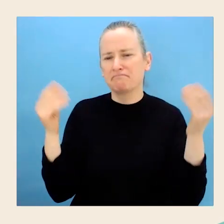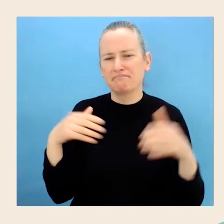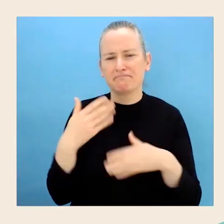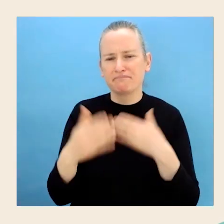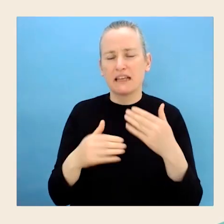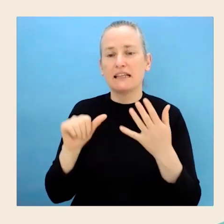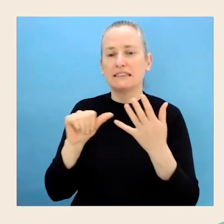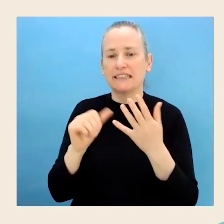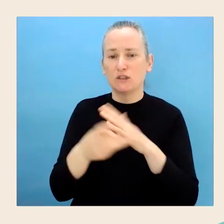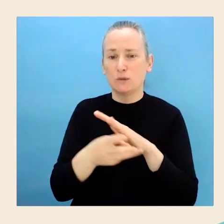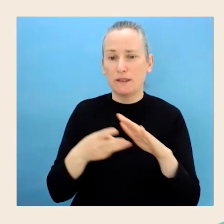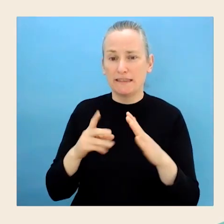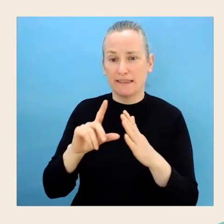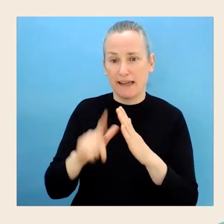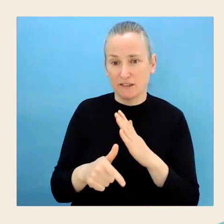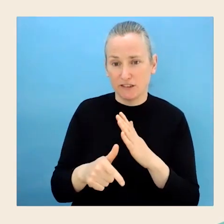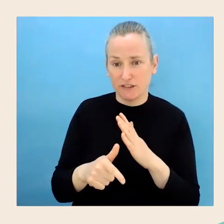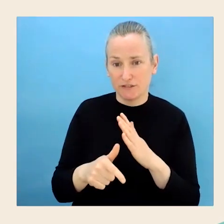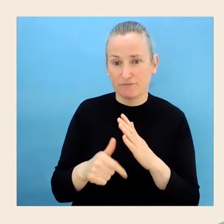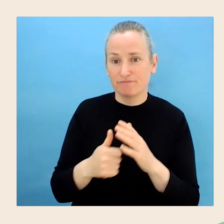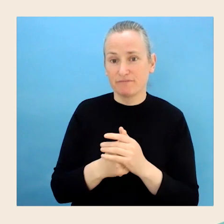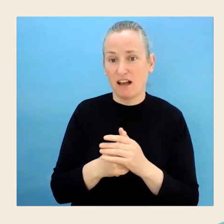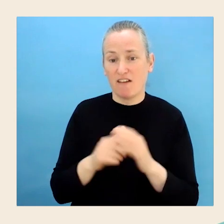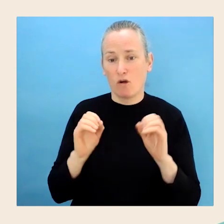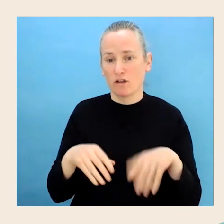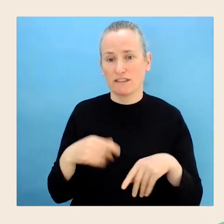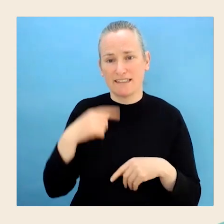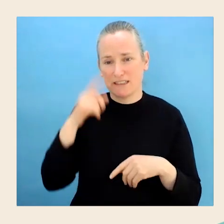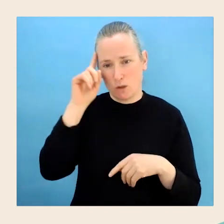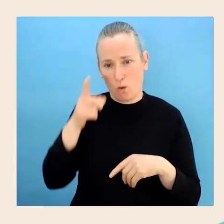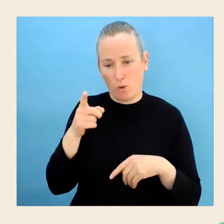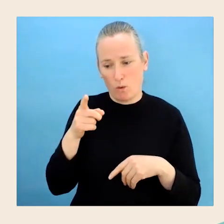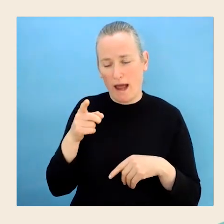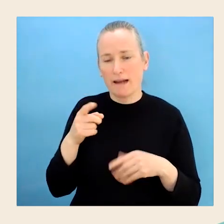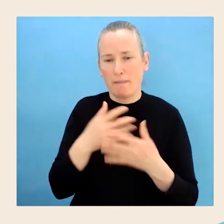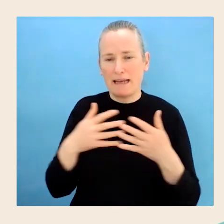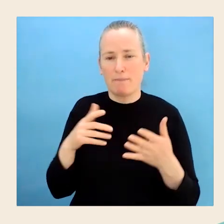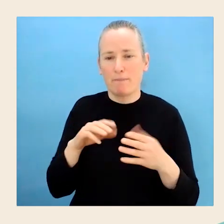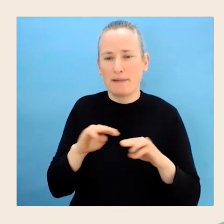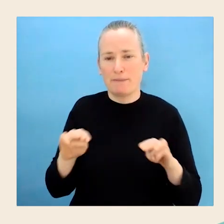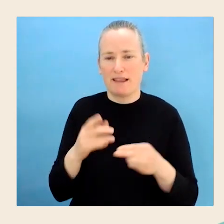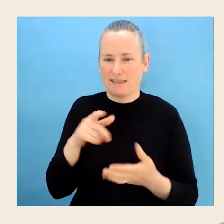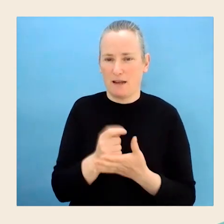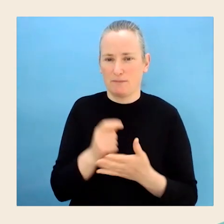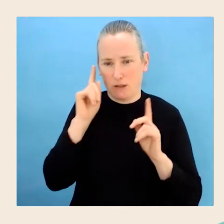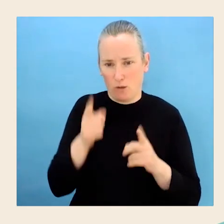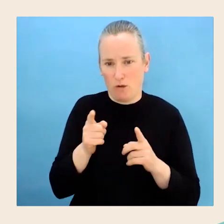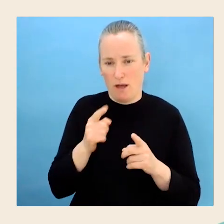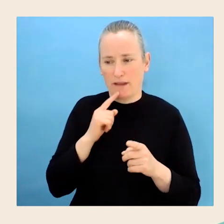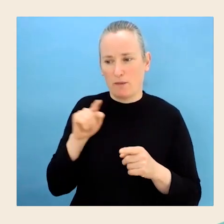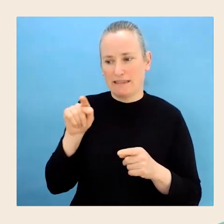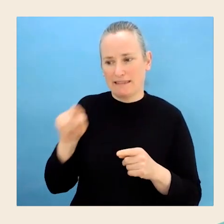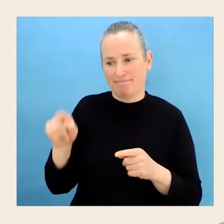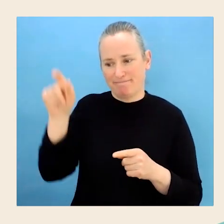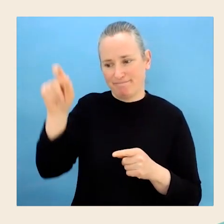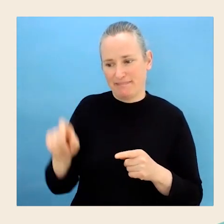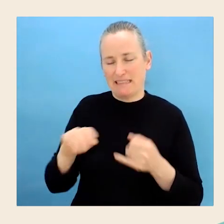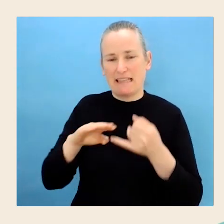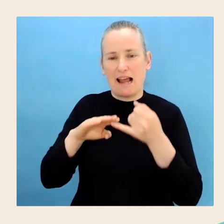Six weeks later, of course I didn't know it, and many people there at the time didn't know it, but this had been his last performance.